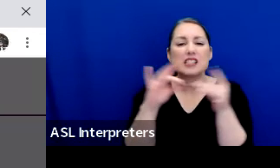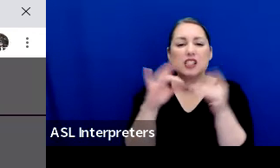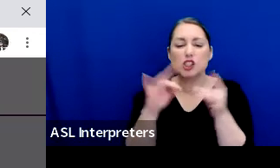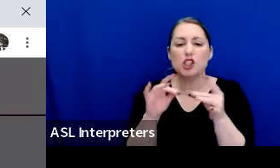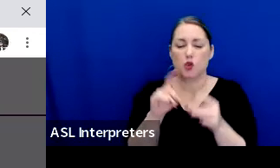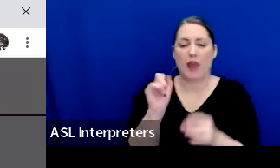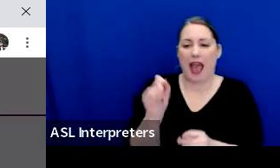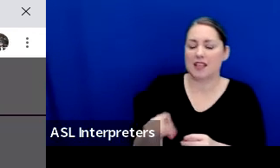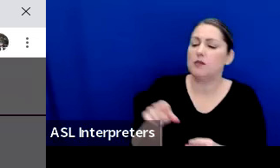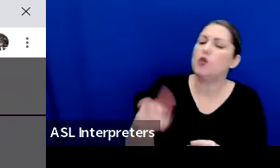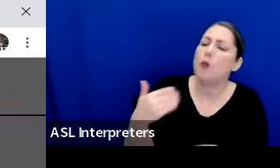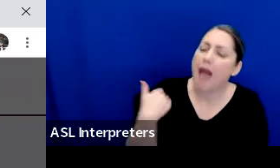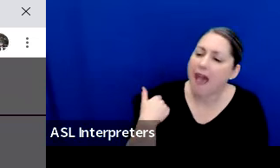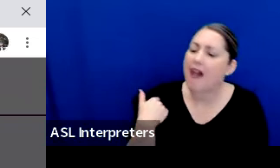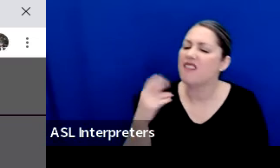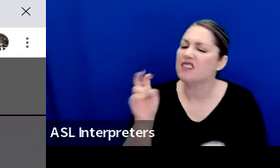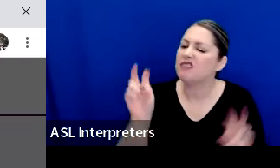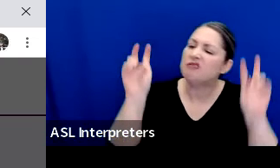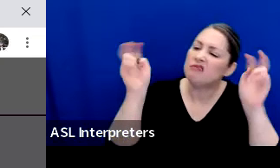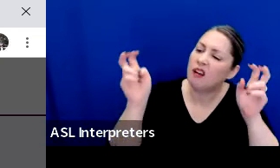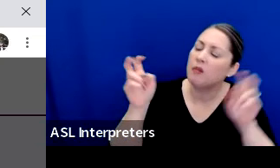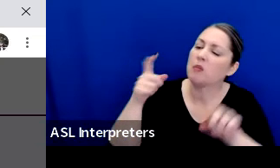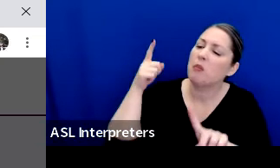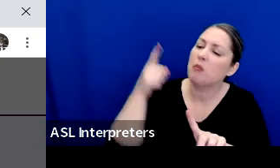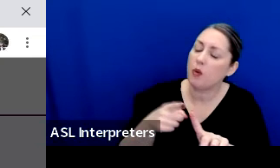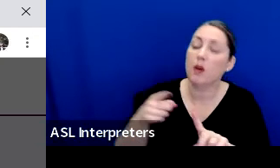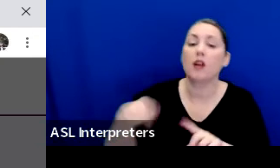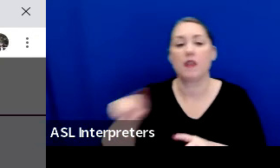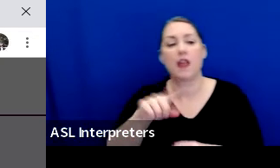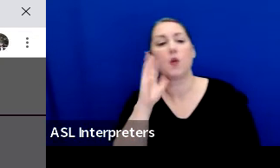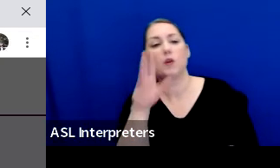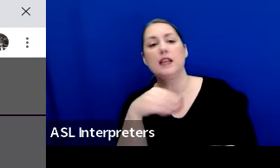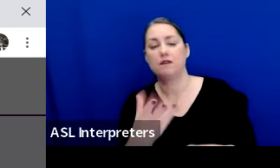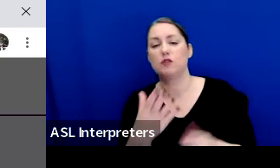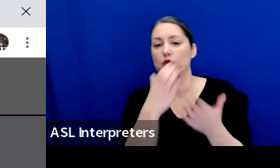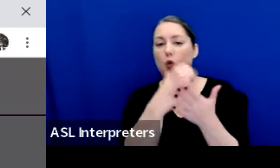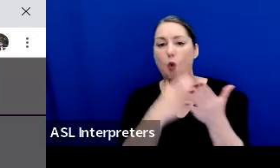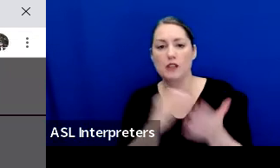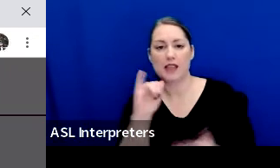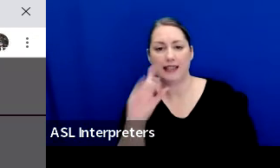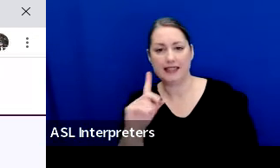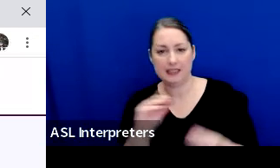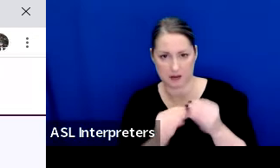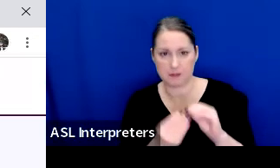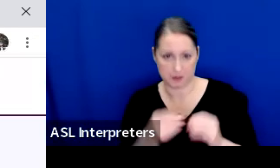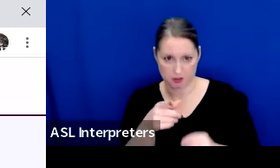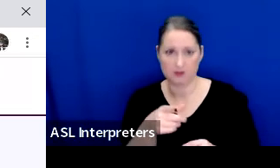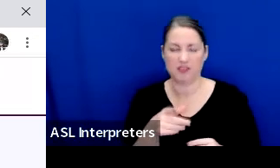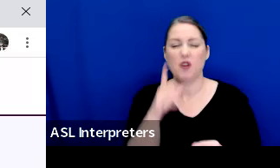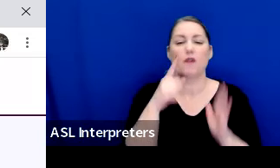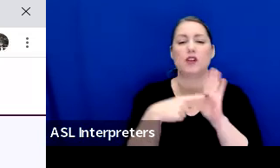And then someone will give you the course ID number? And let's close this. You can.